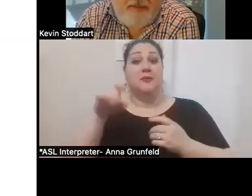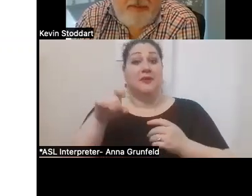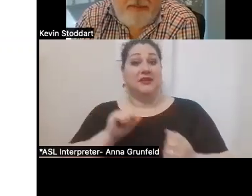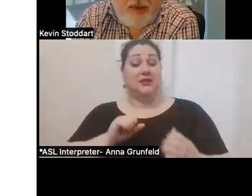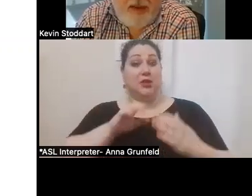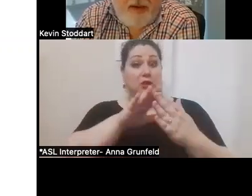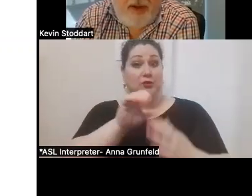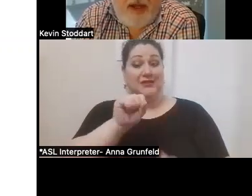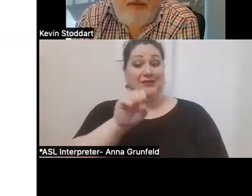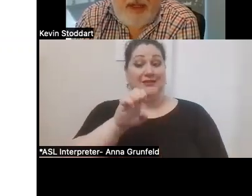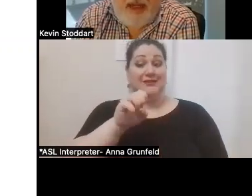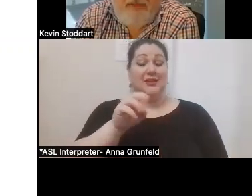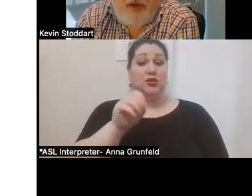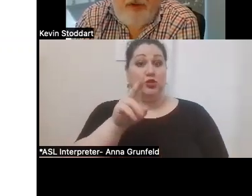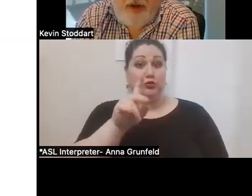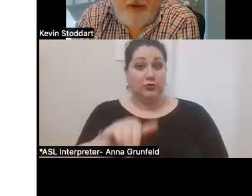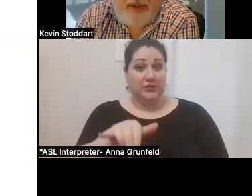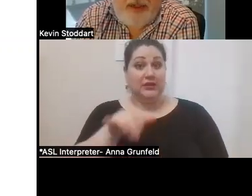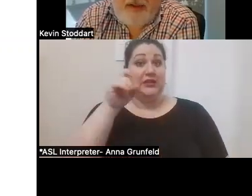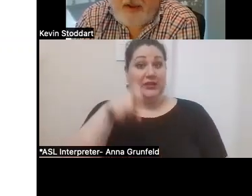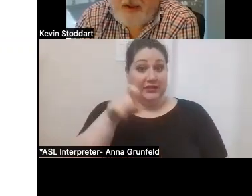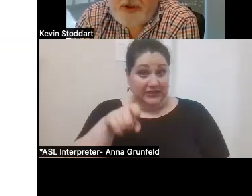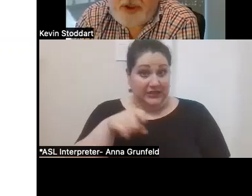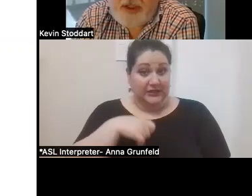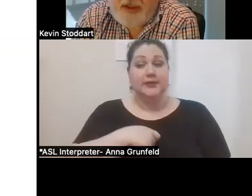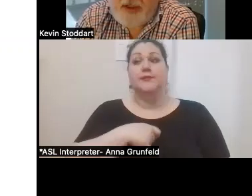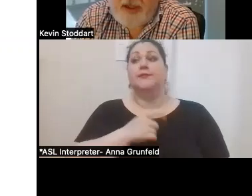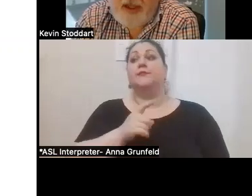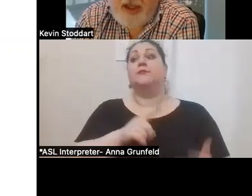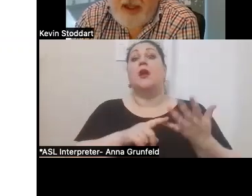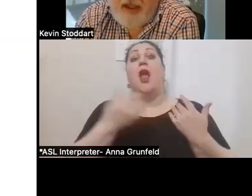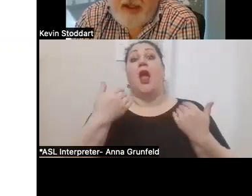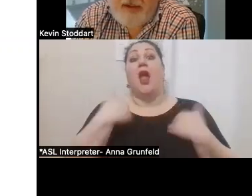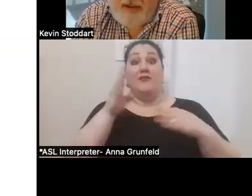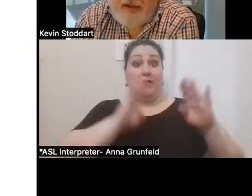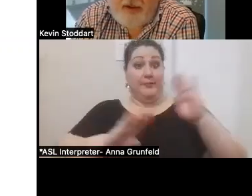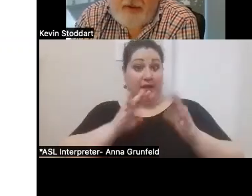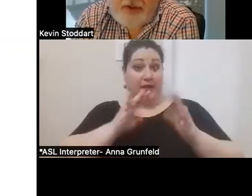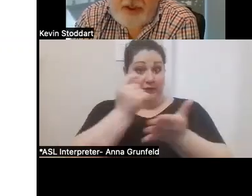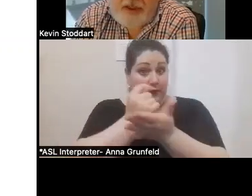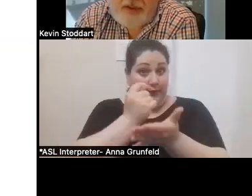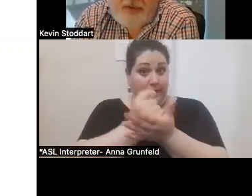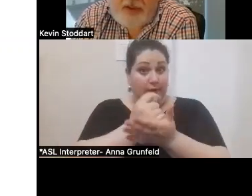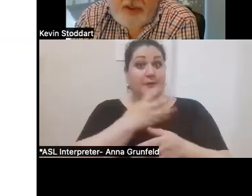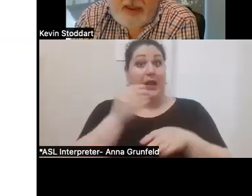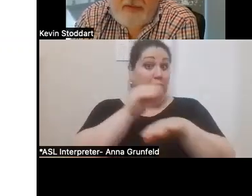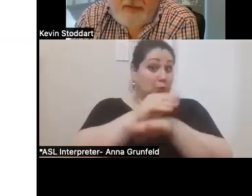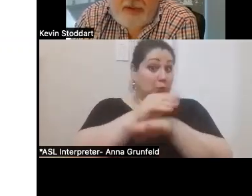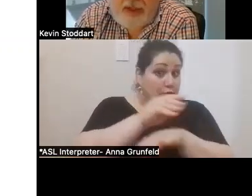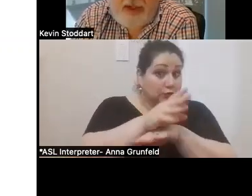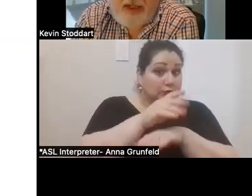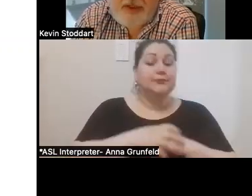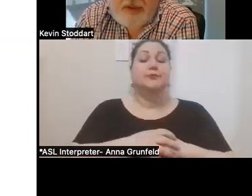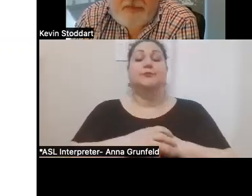We have behaviour therapy and coaching, and the coaching is really the nuts and